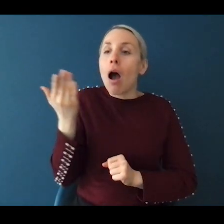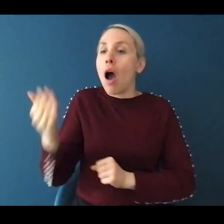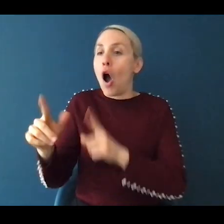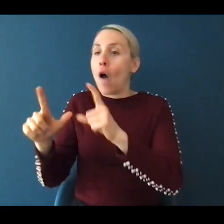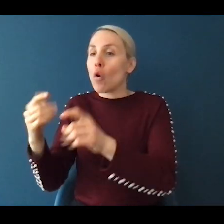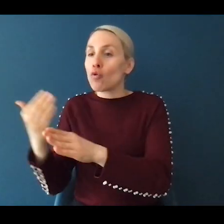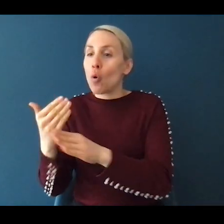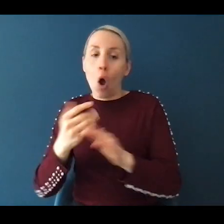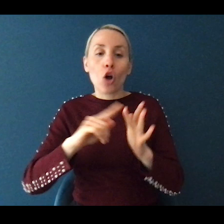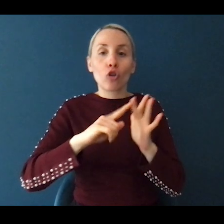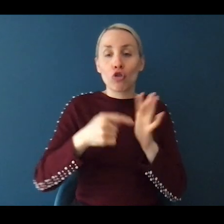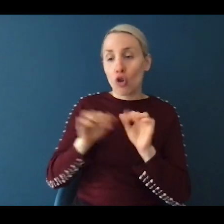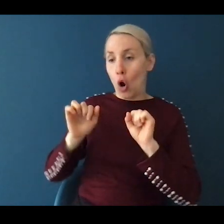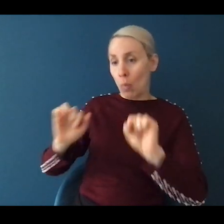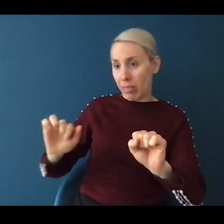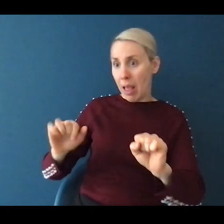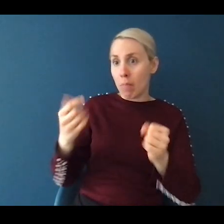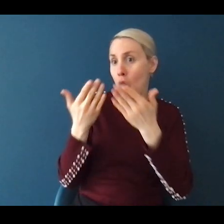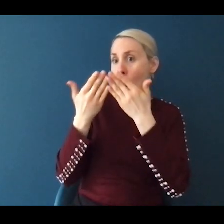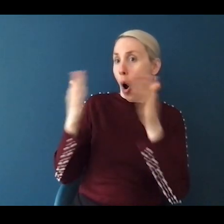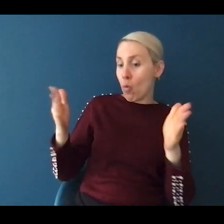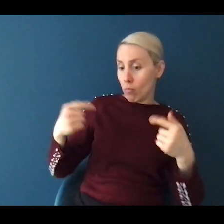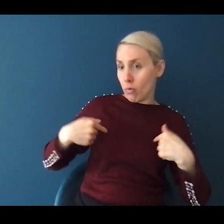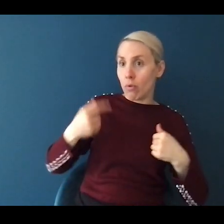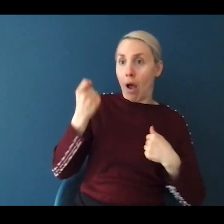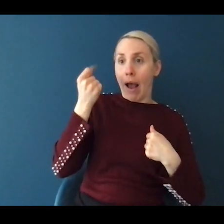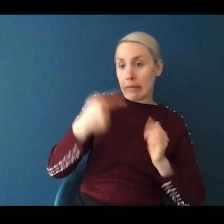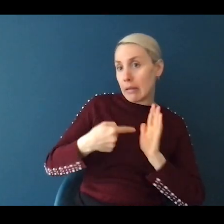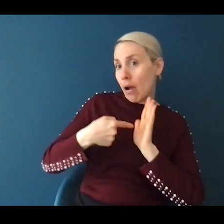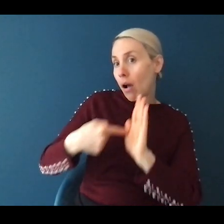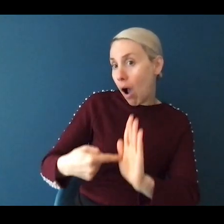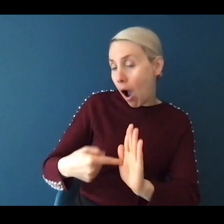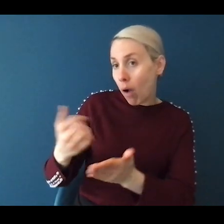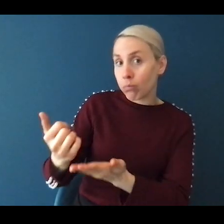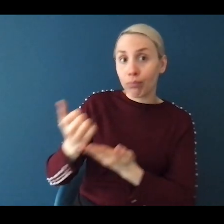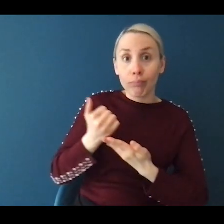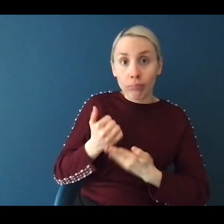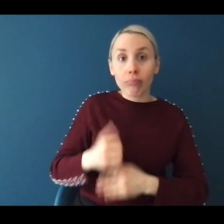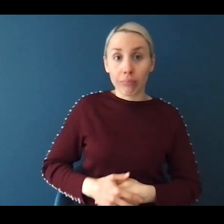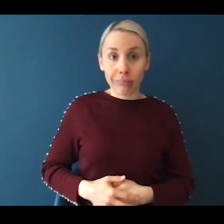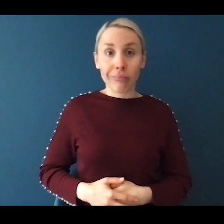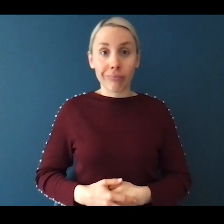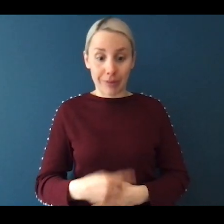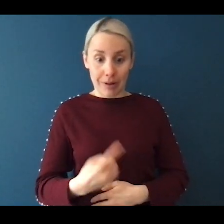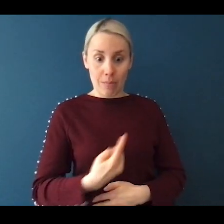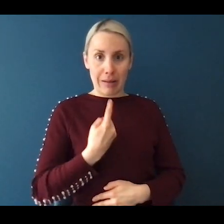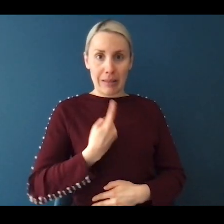out different ideas and both the Jerwood and the Photoworks team was very open to my ideas